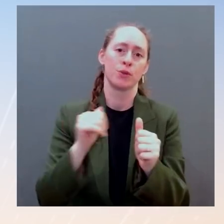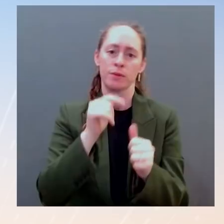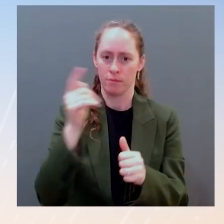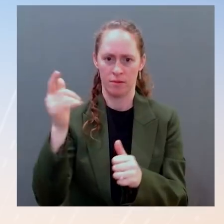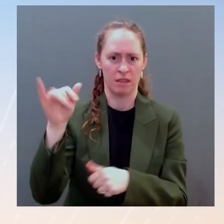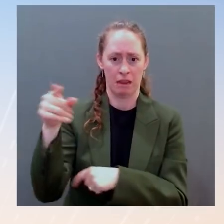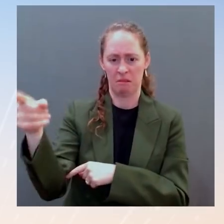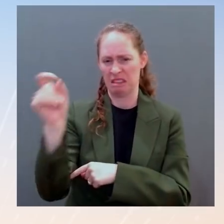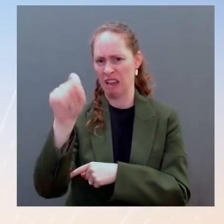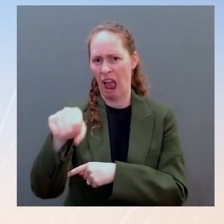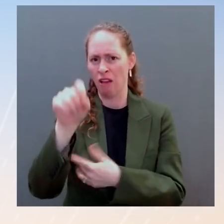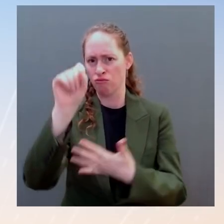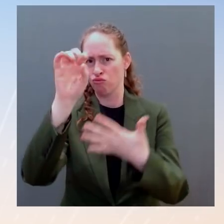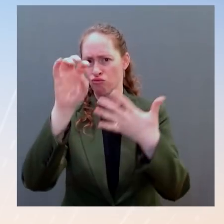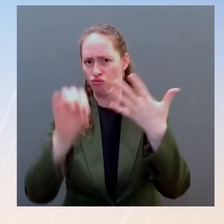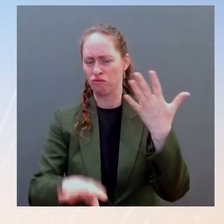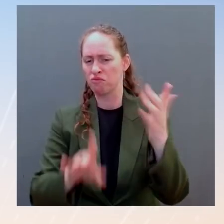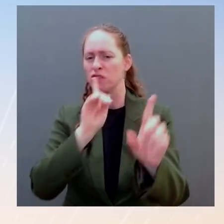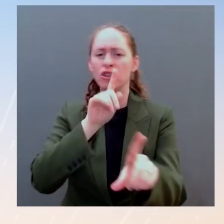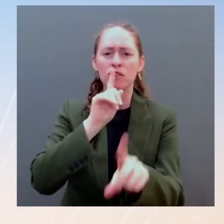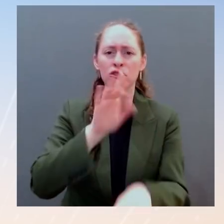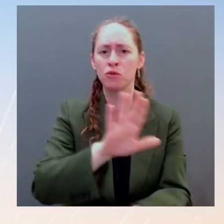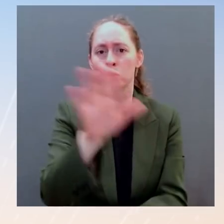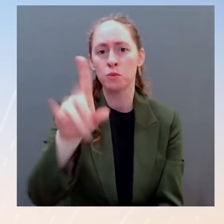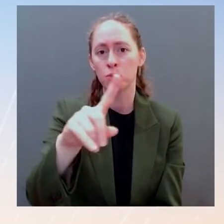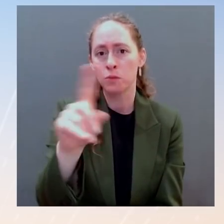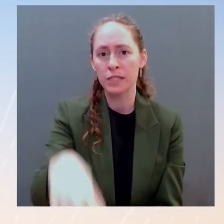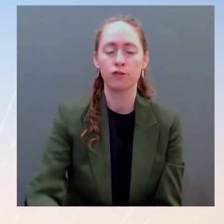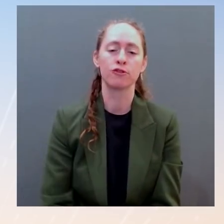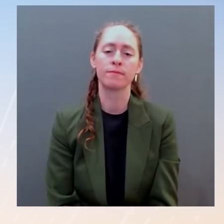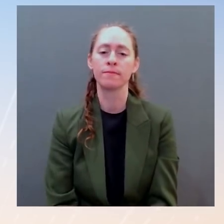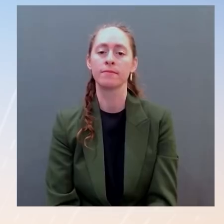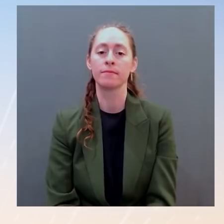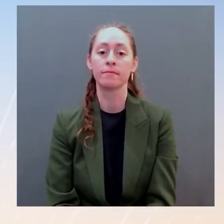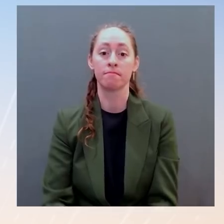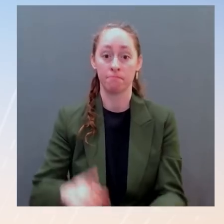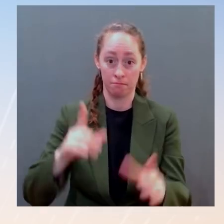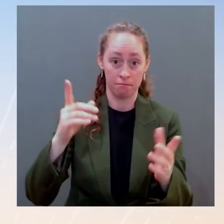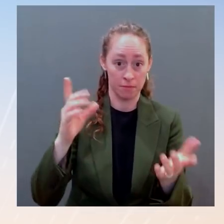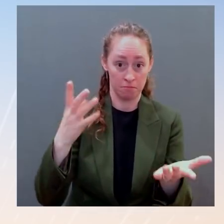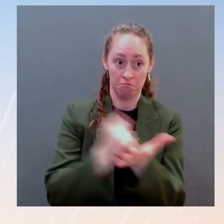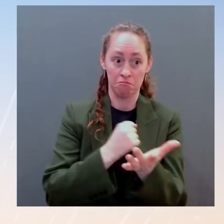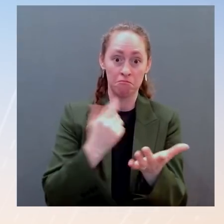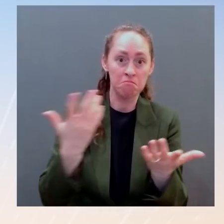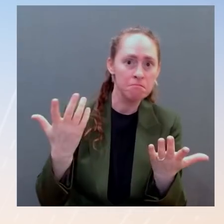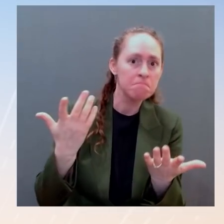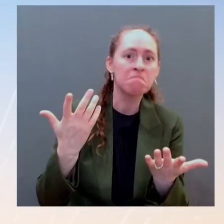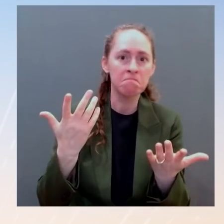as much as we're -- and I will, obviously, leave that to the health experts to determine -- but more we need to focus on making sure